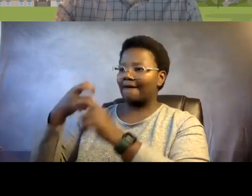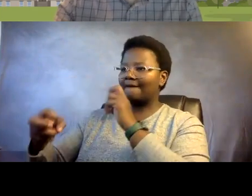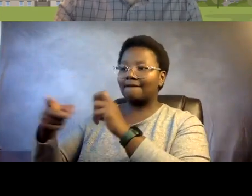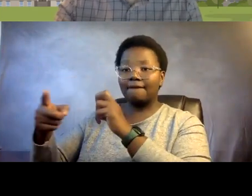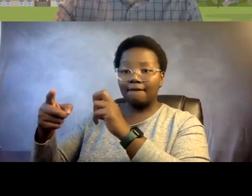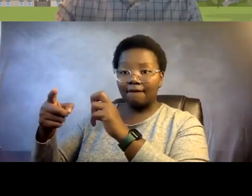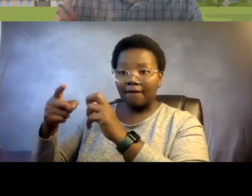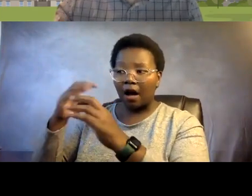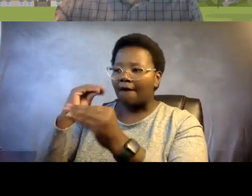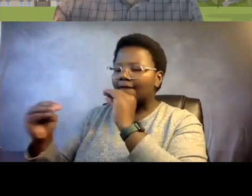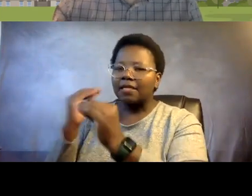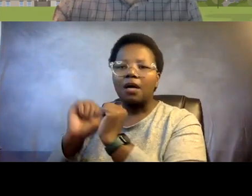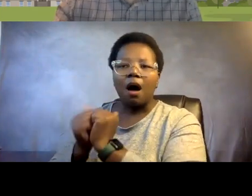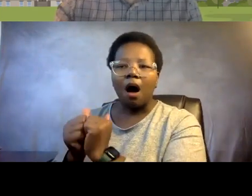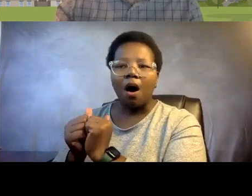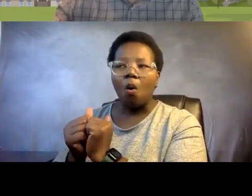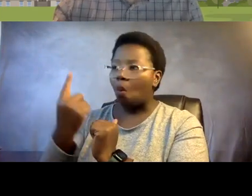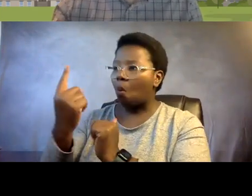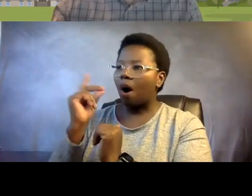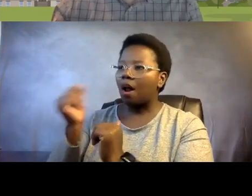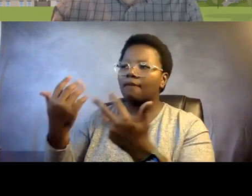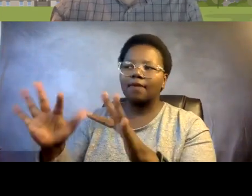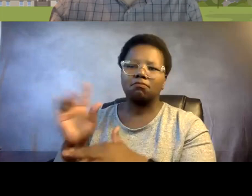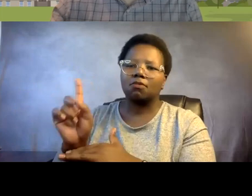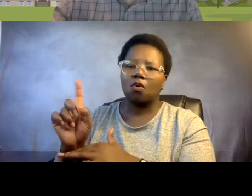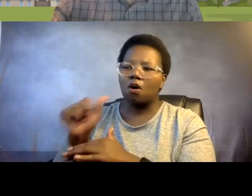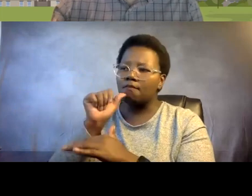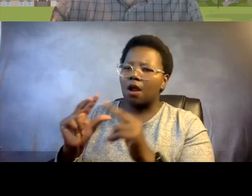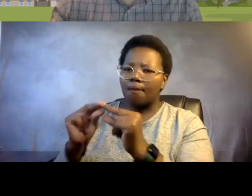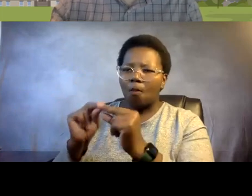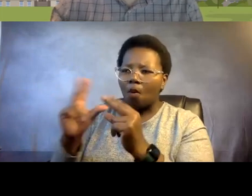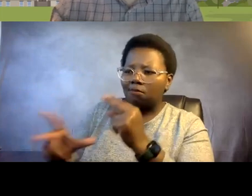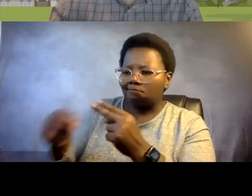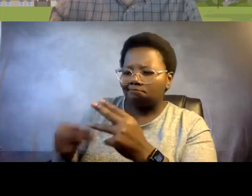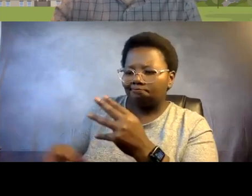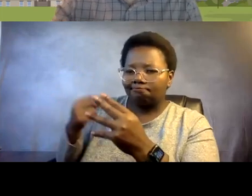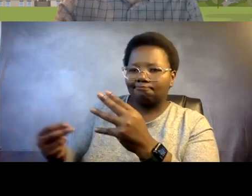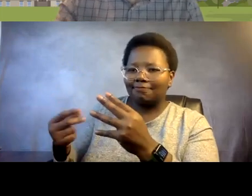instance, how do we fix this site wide, and even more important, how do we fix this from happening